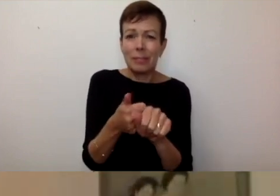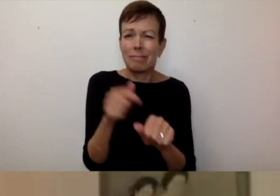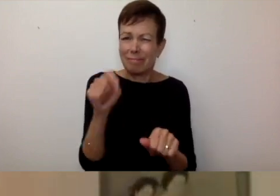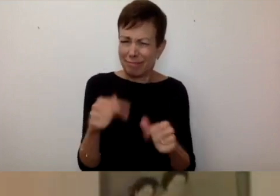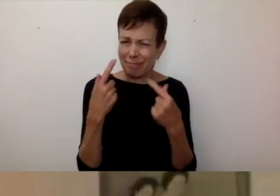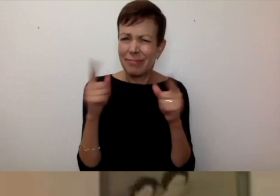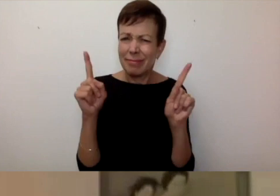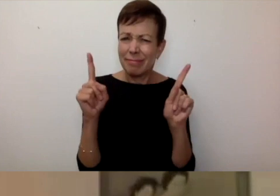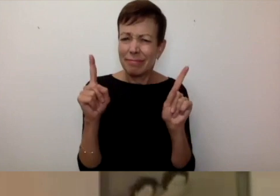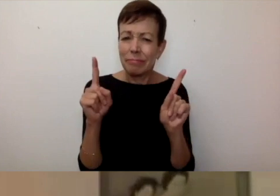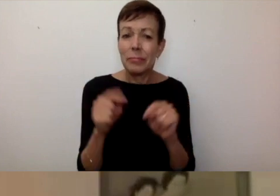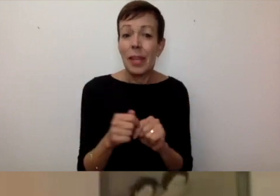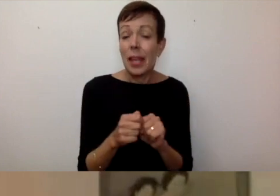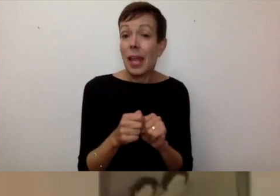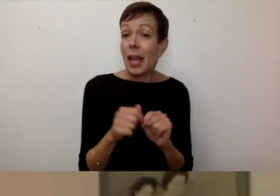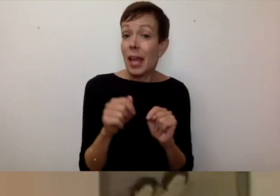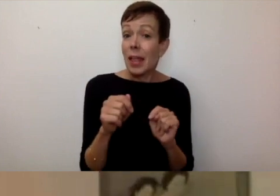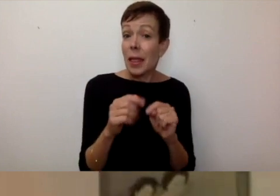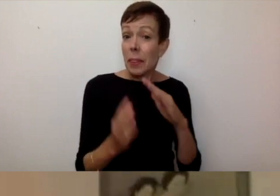ontario basic income network to volunteer